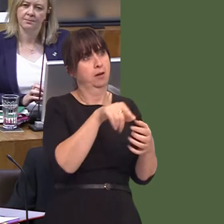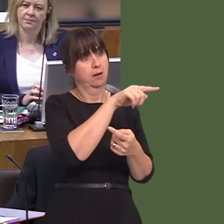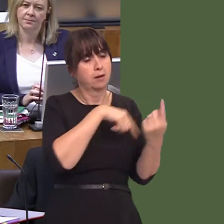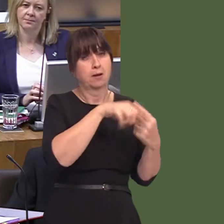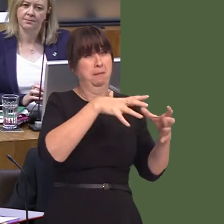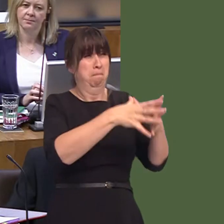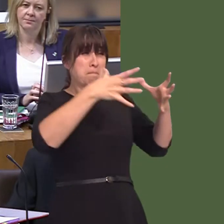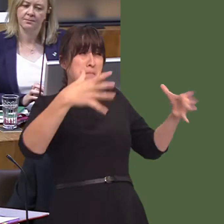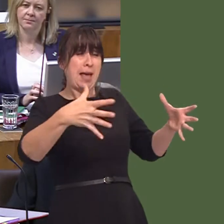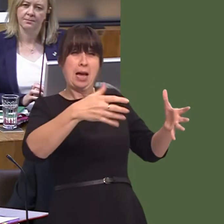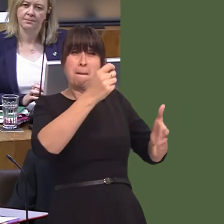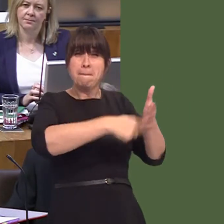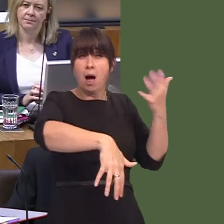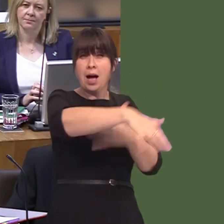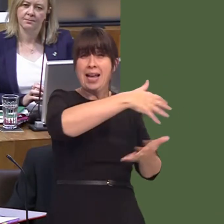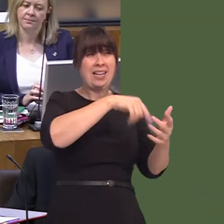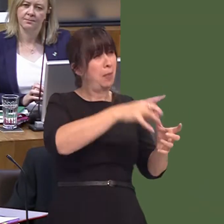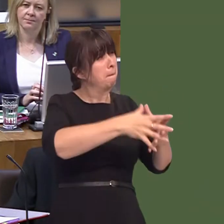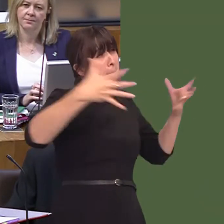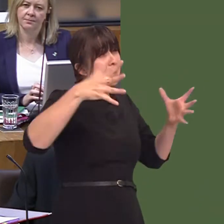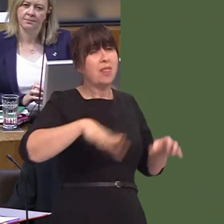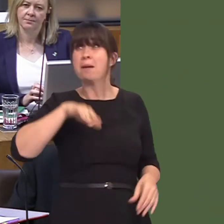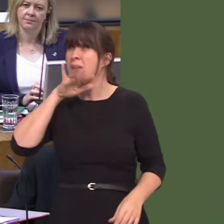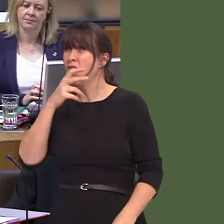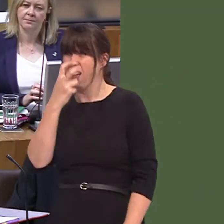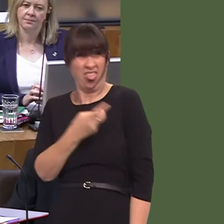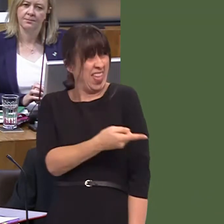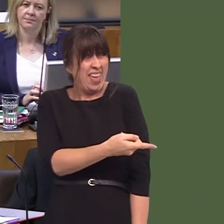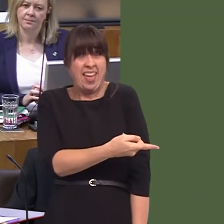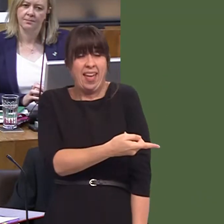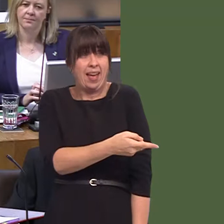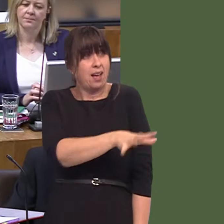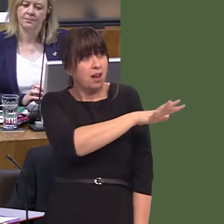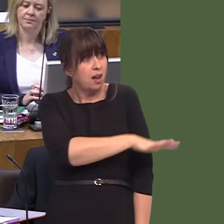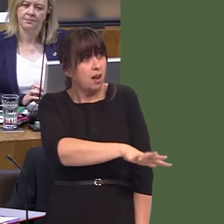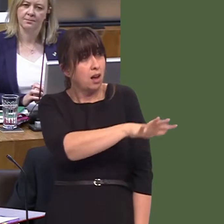the worldís biggest marketsóbigger than Americaóthatís on our doorstep, which we have a land border with.